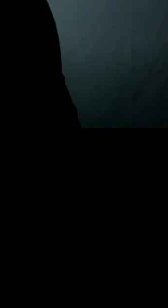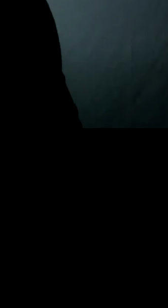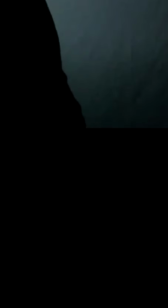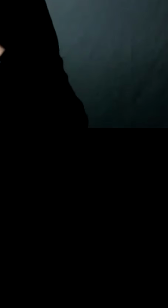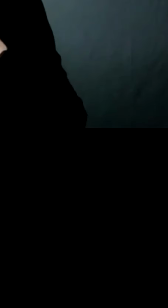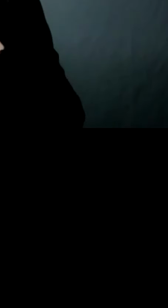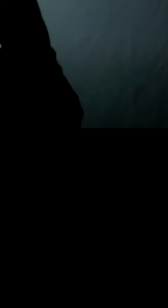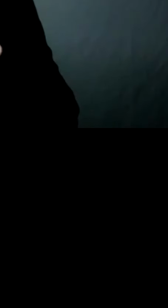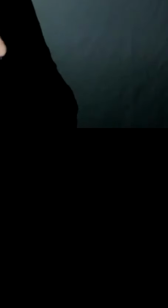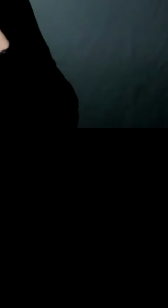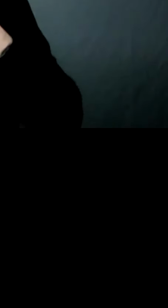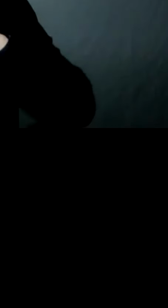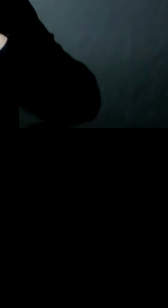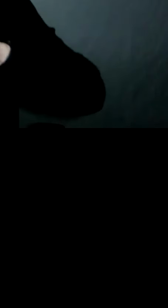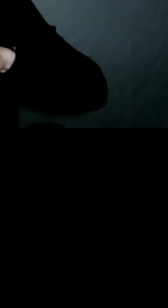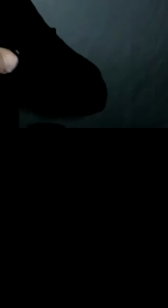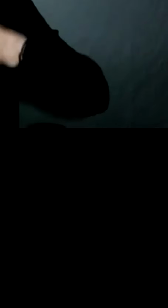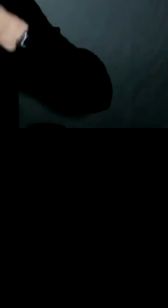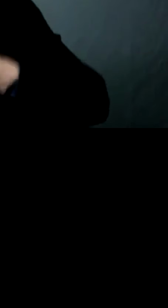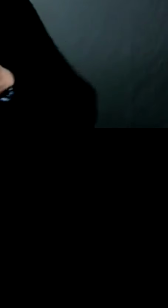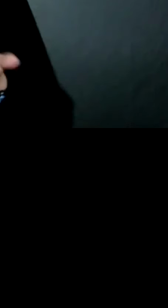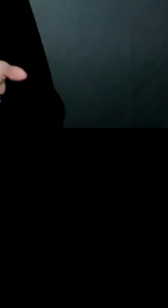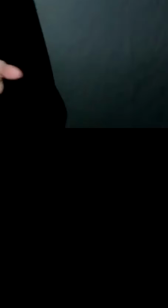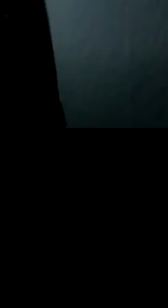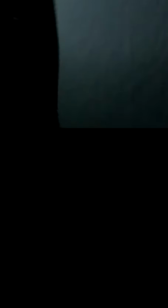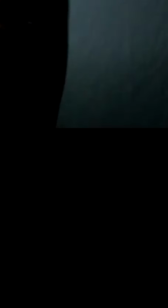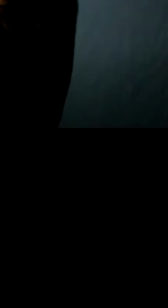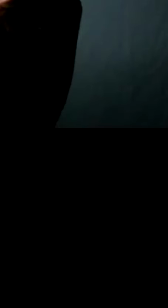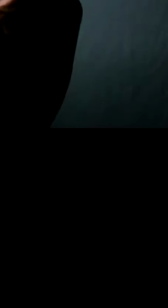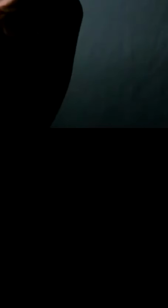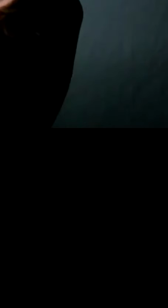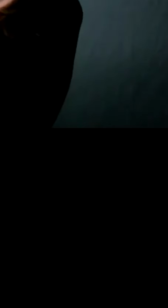but the research is still being done on the safety of it